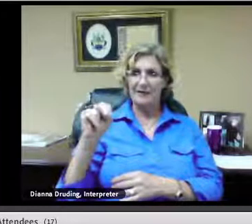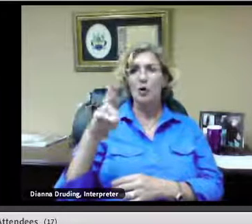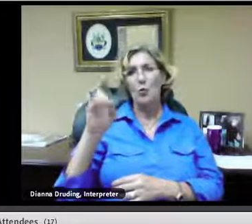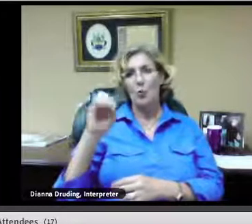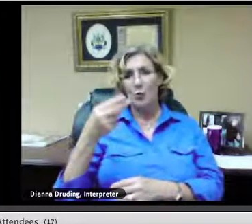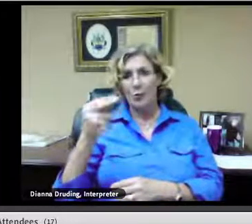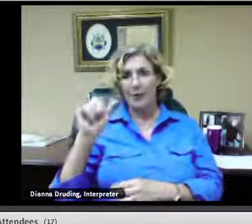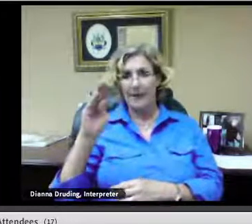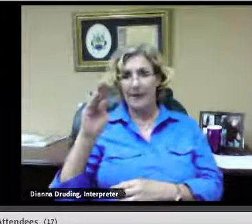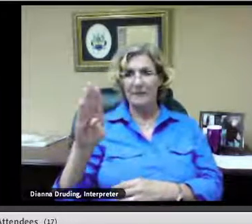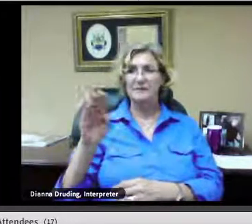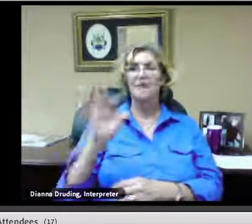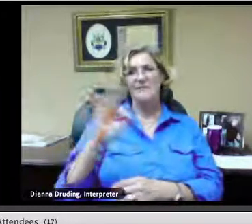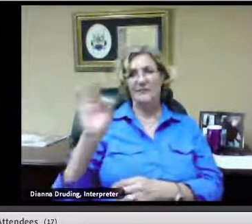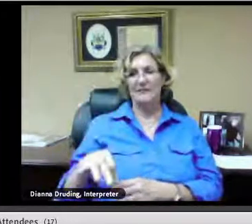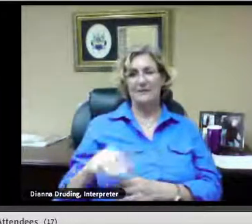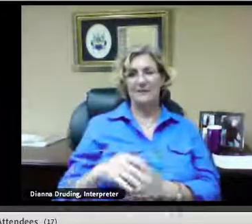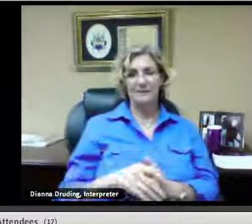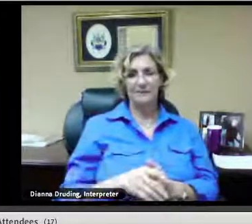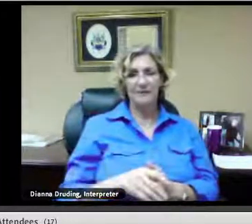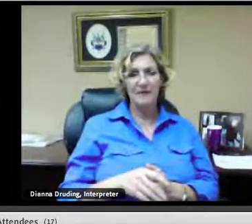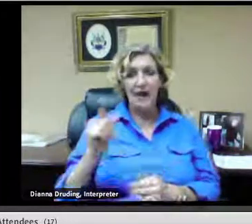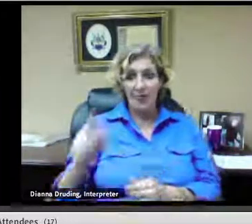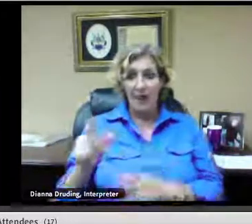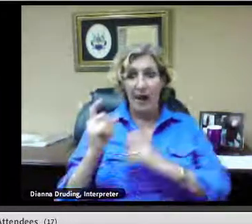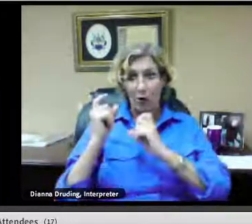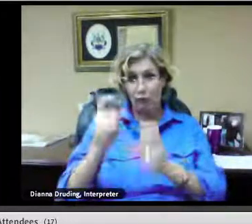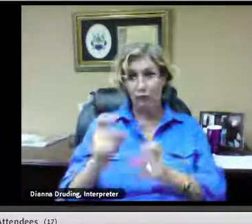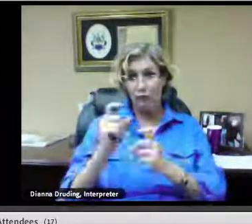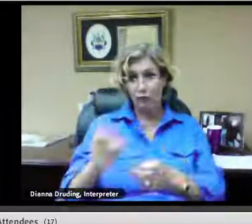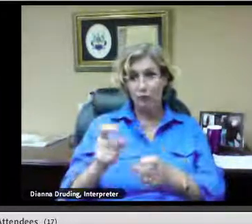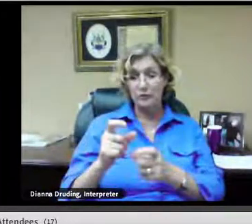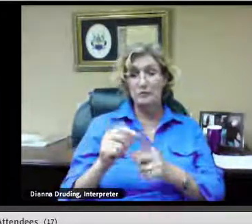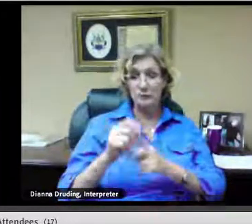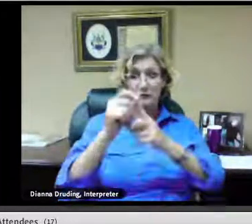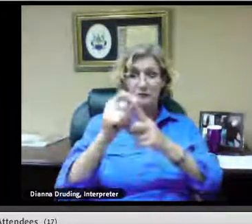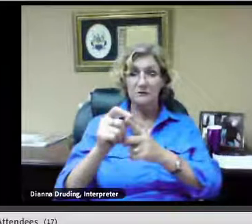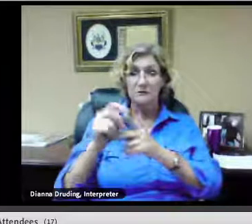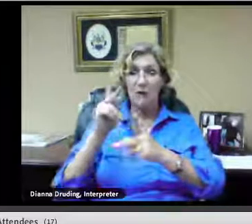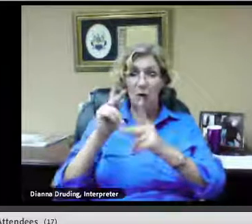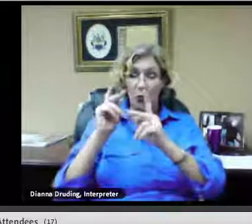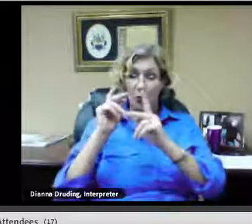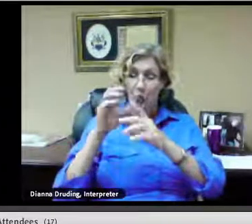they have a lot of resources and articles on their website. So they -- You know, and it really is designed